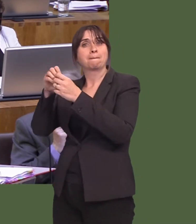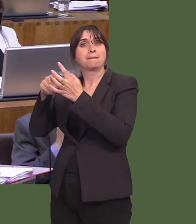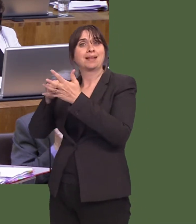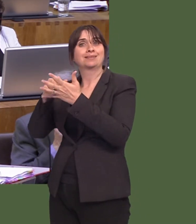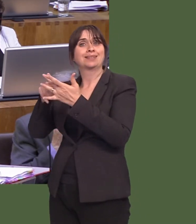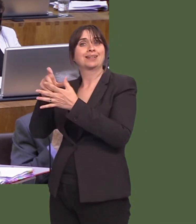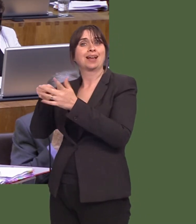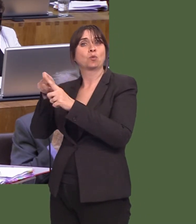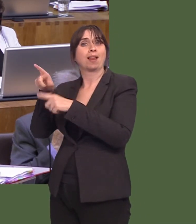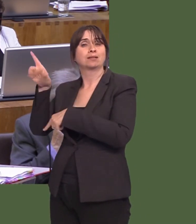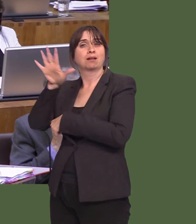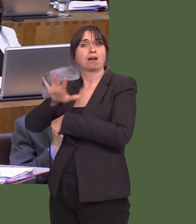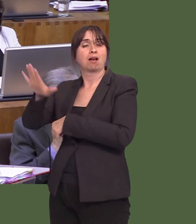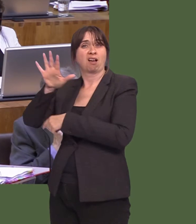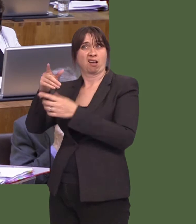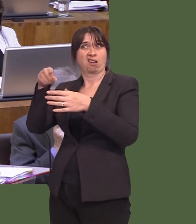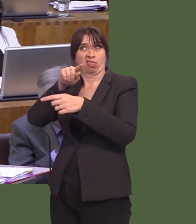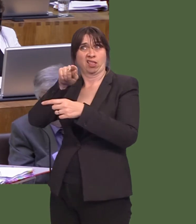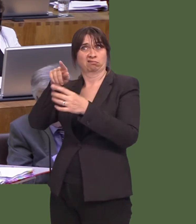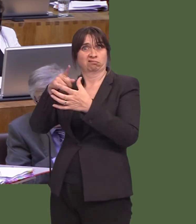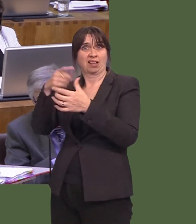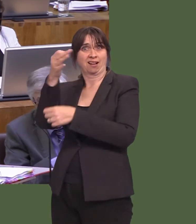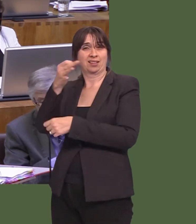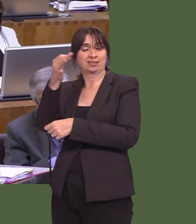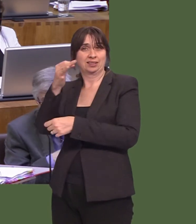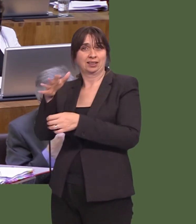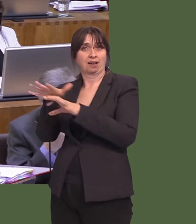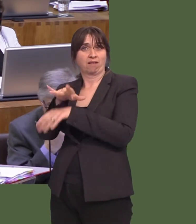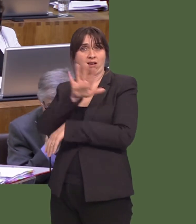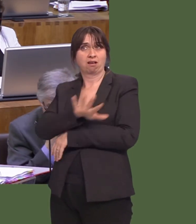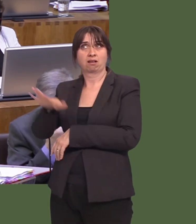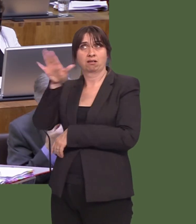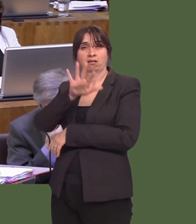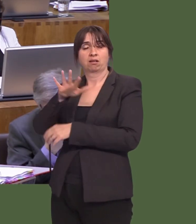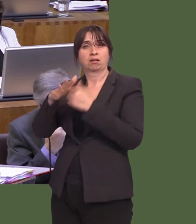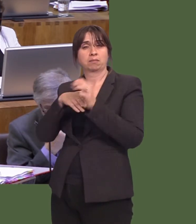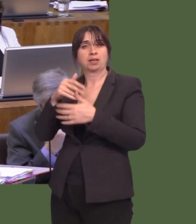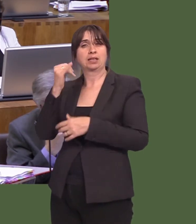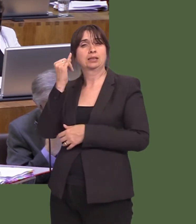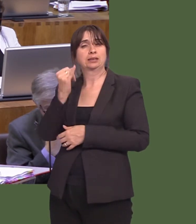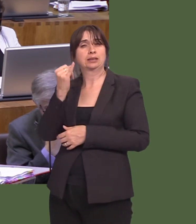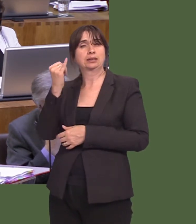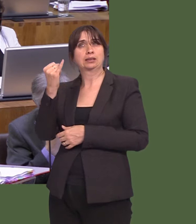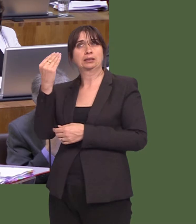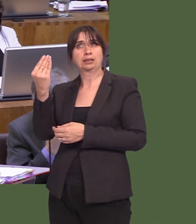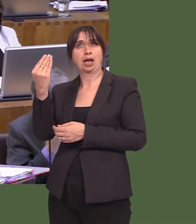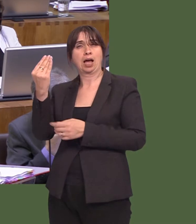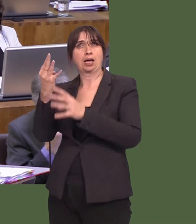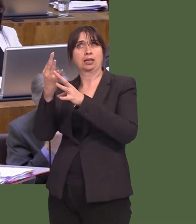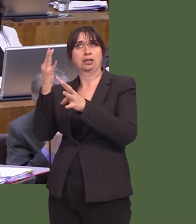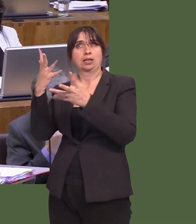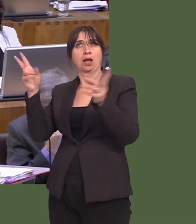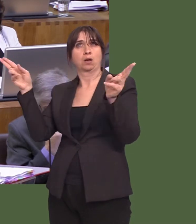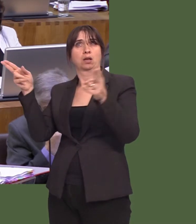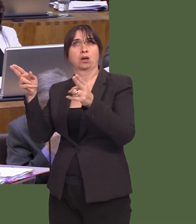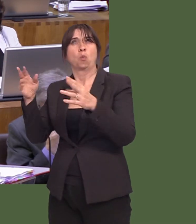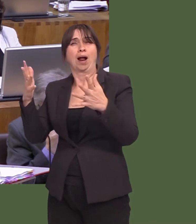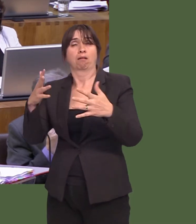the number awaiting an assessment has gone down from 669 to 90 in a year, a reduction